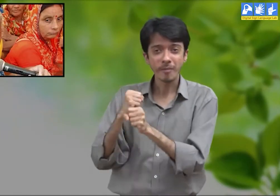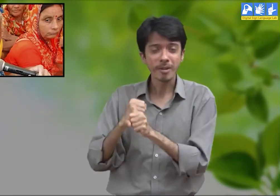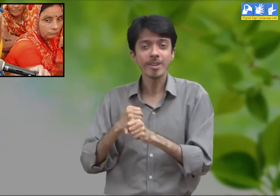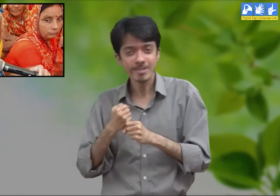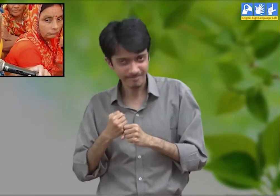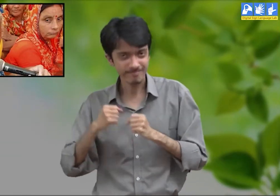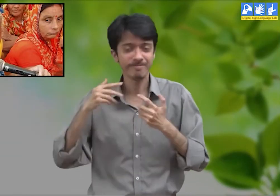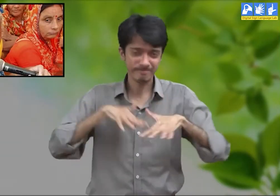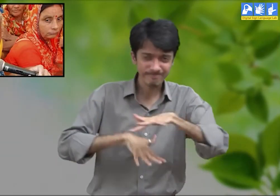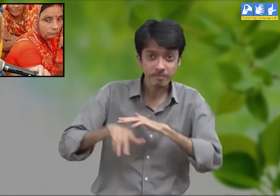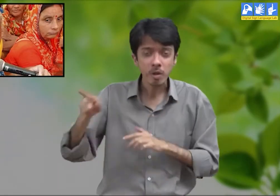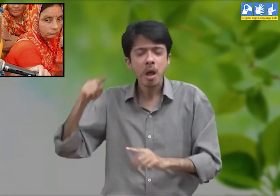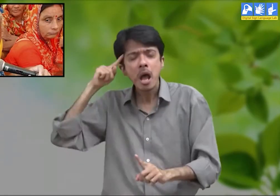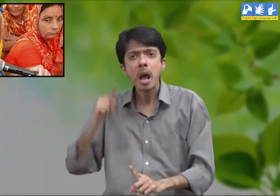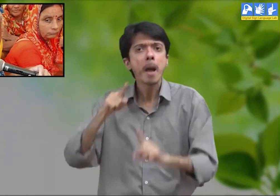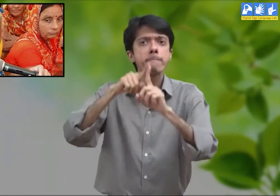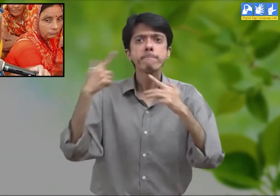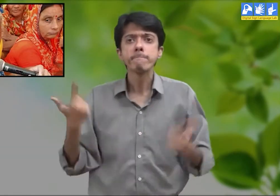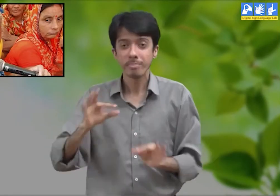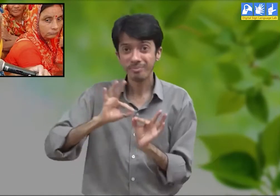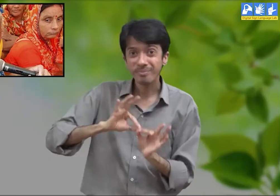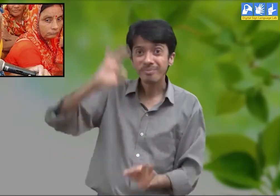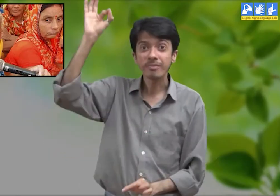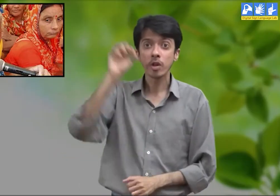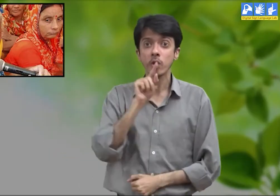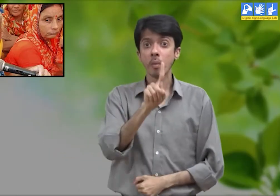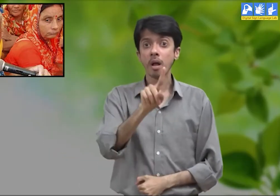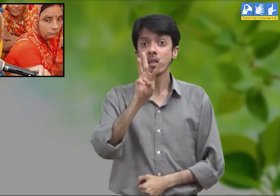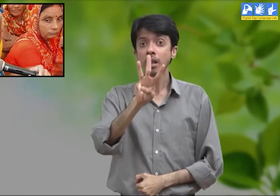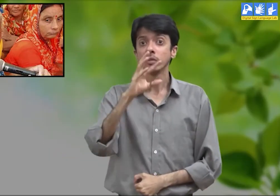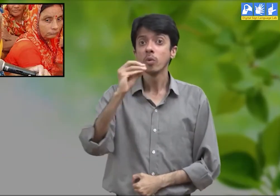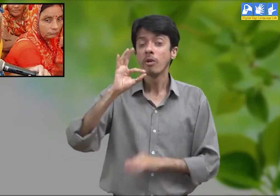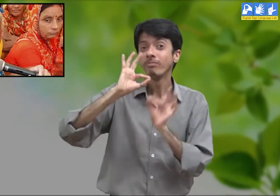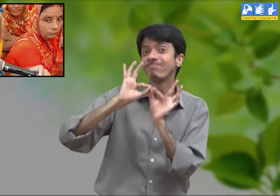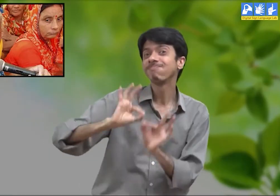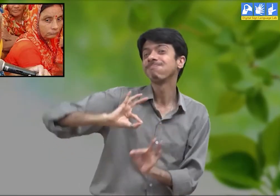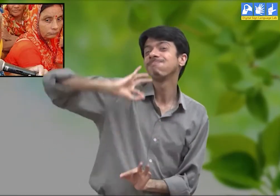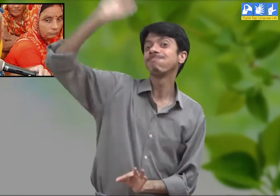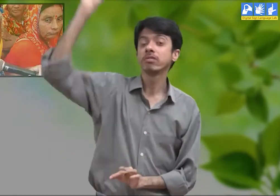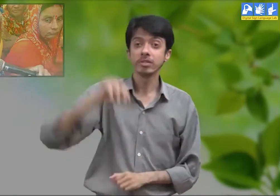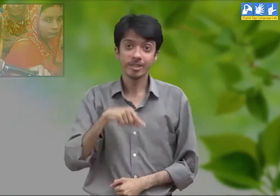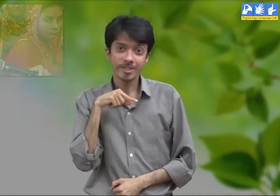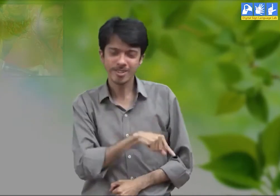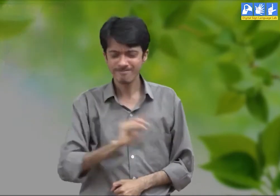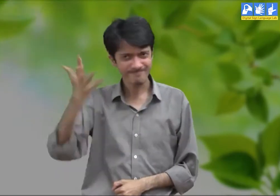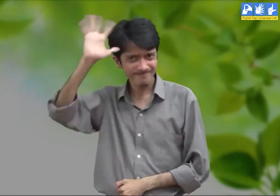The proposed height of the dam was 130 meters.